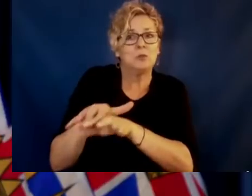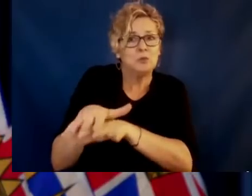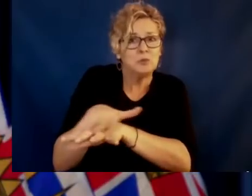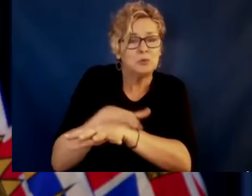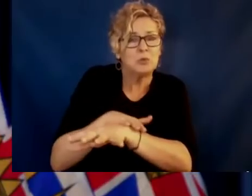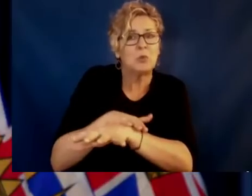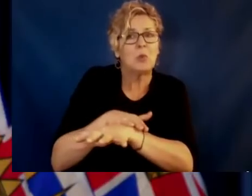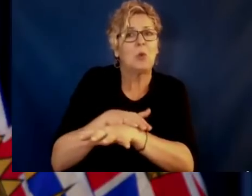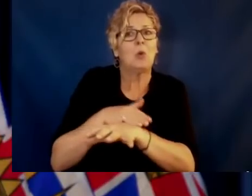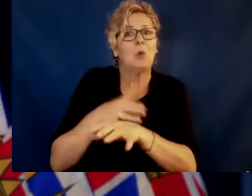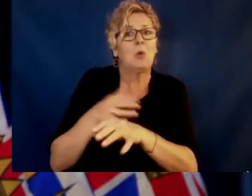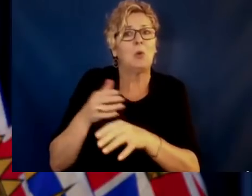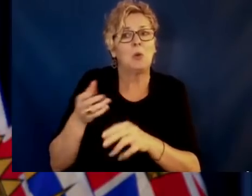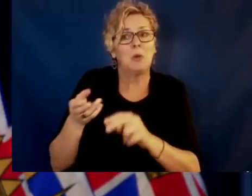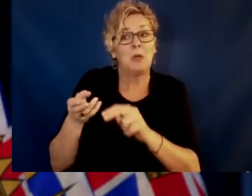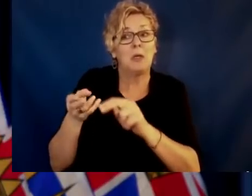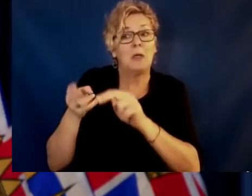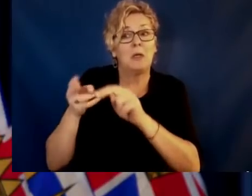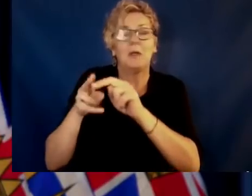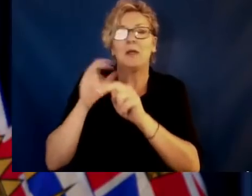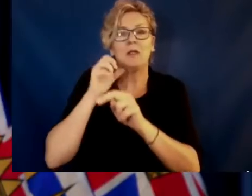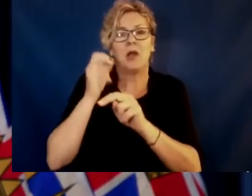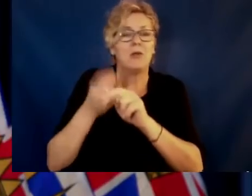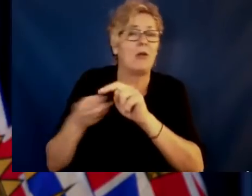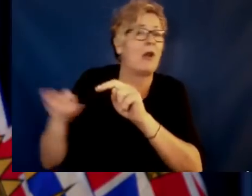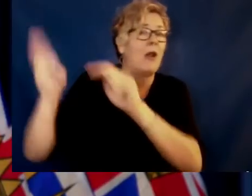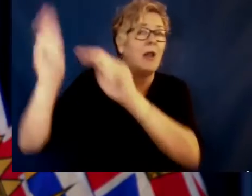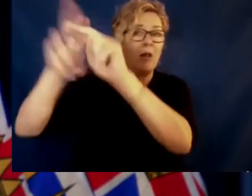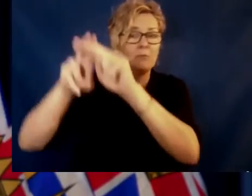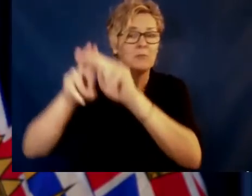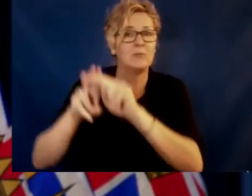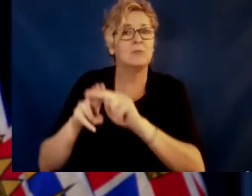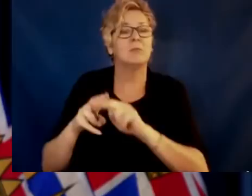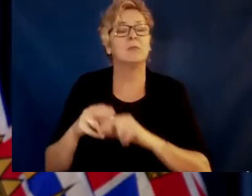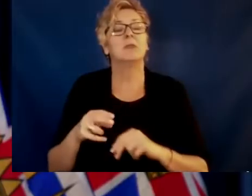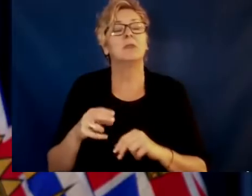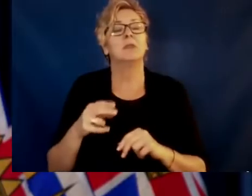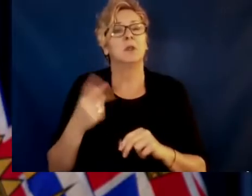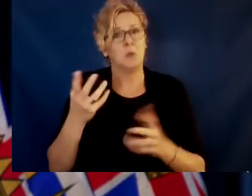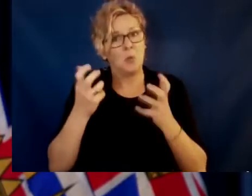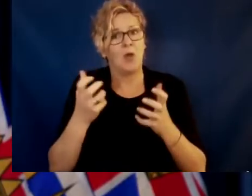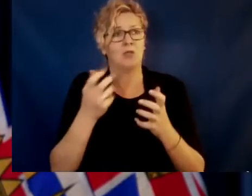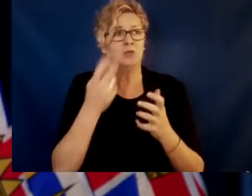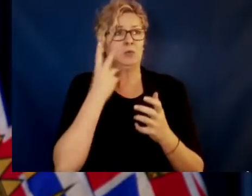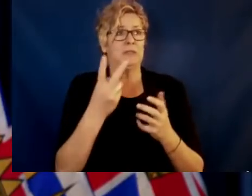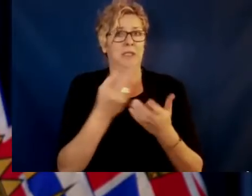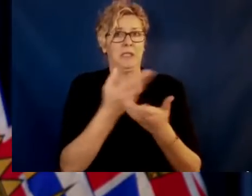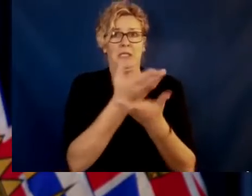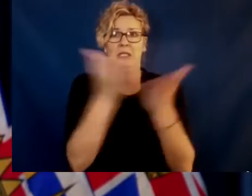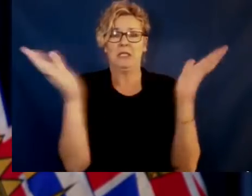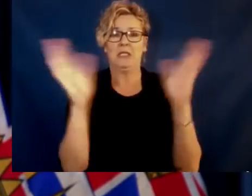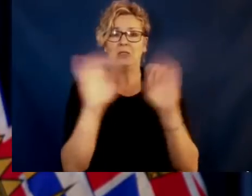We want and need to keep everybody safe, and as many activities as possible open for all of us.